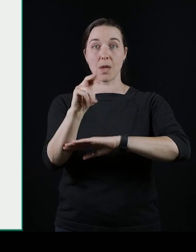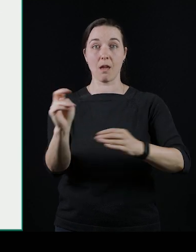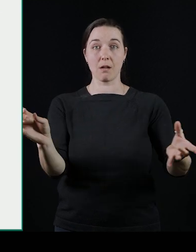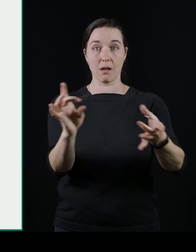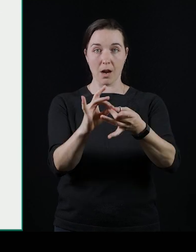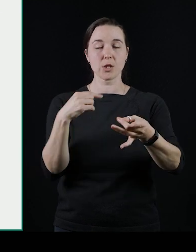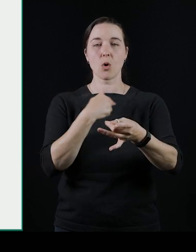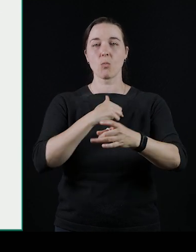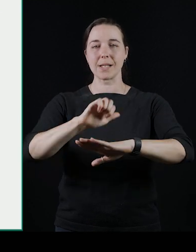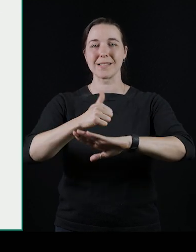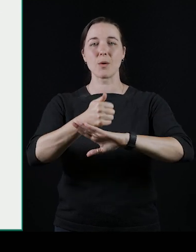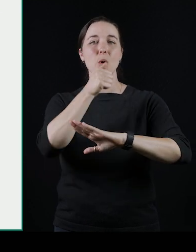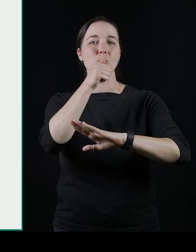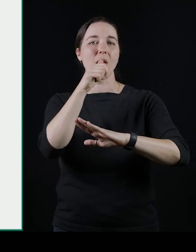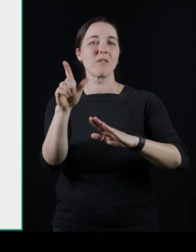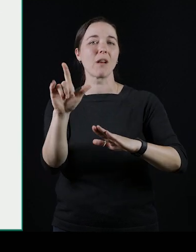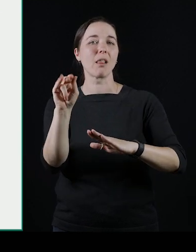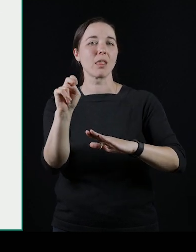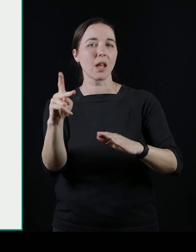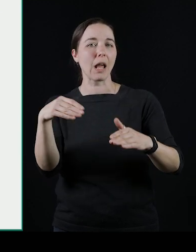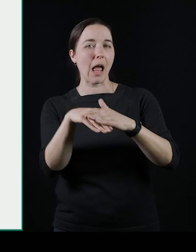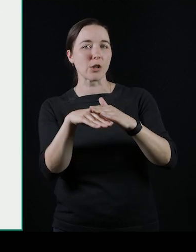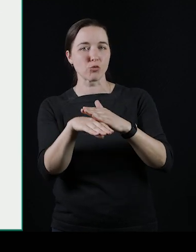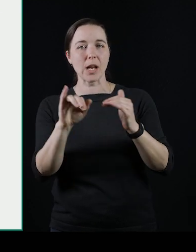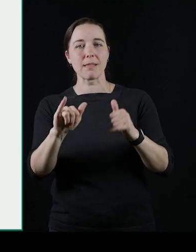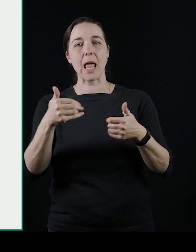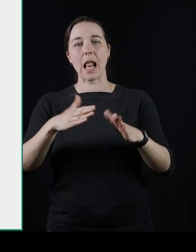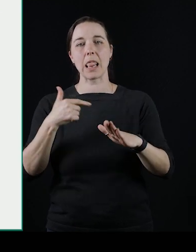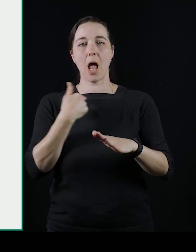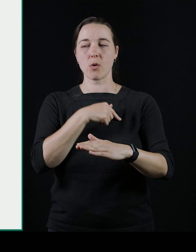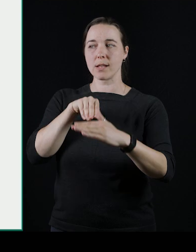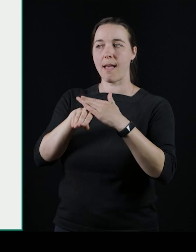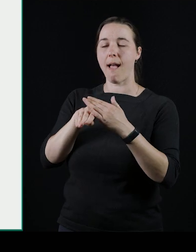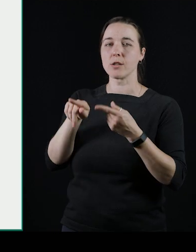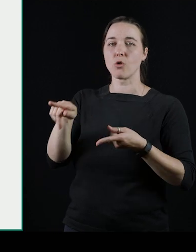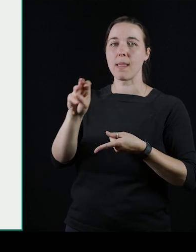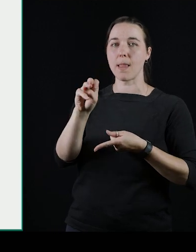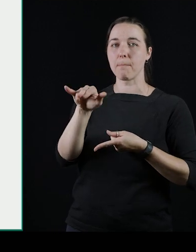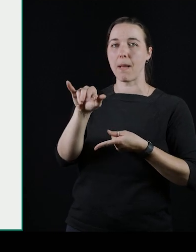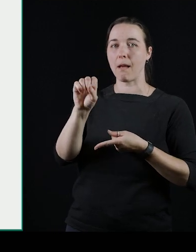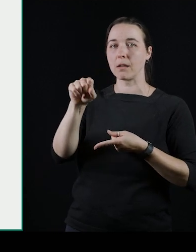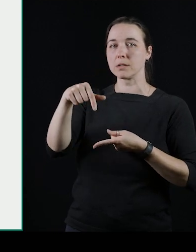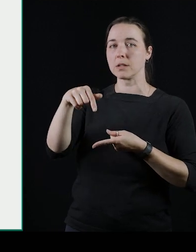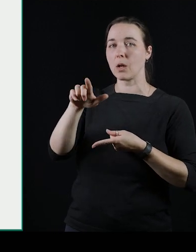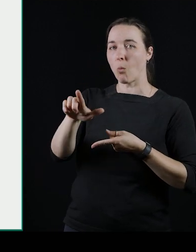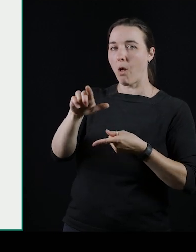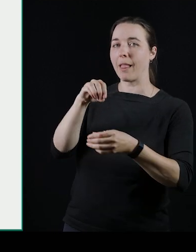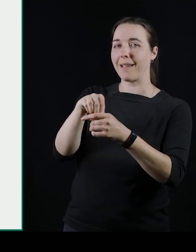we created a private link entry allowing us access to our MySQL server from within the Azure VNet.